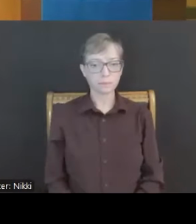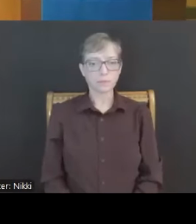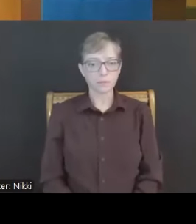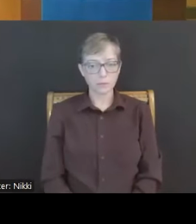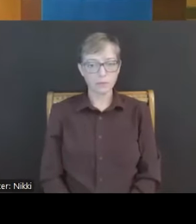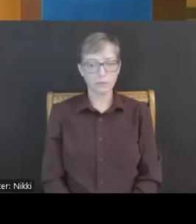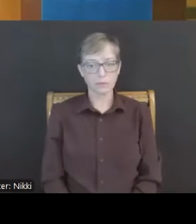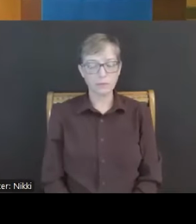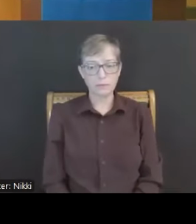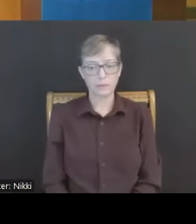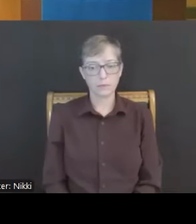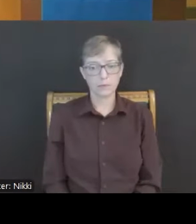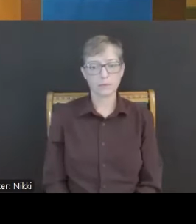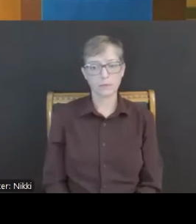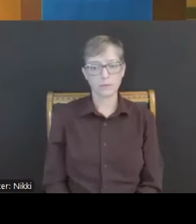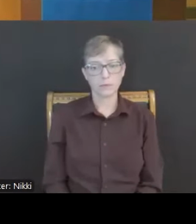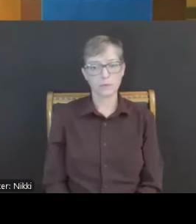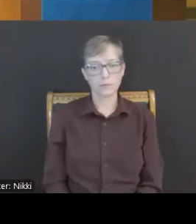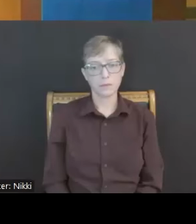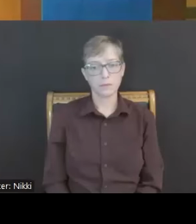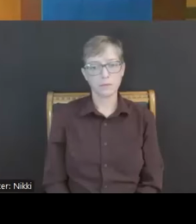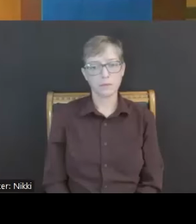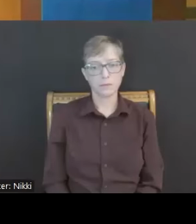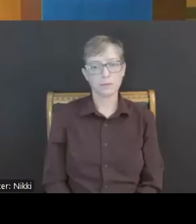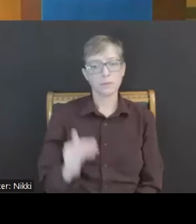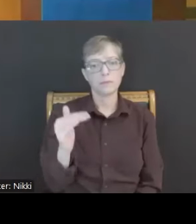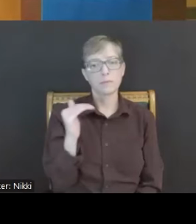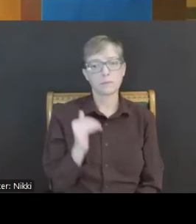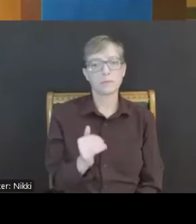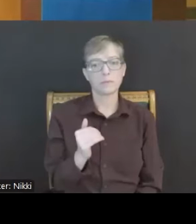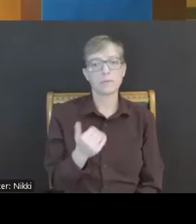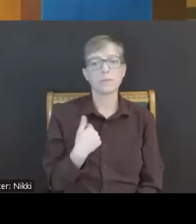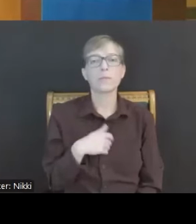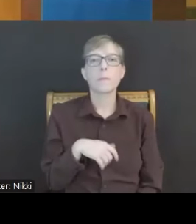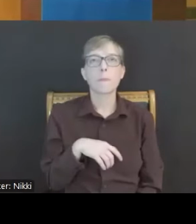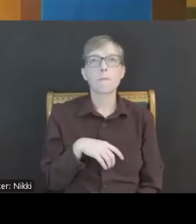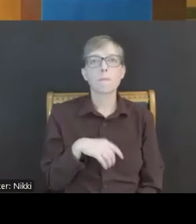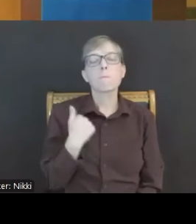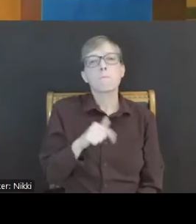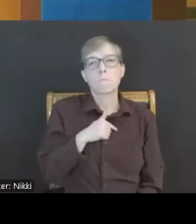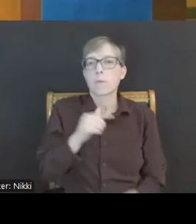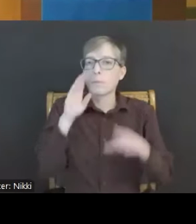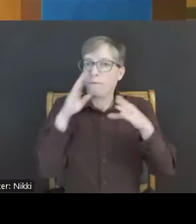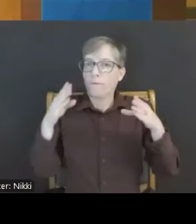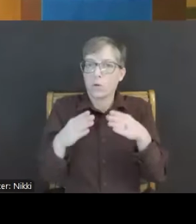we really have been really focusing our efforts on reducing bias um this means our interactions with